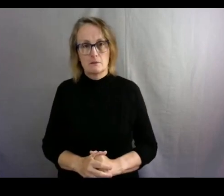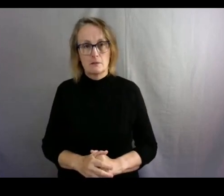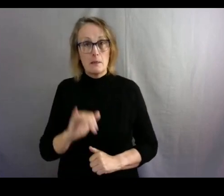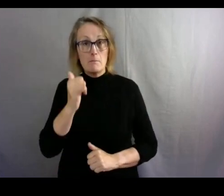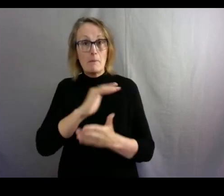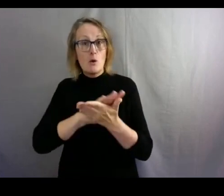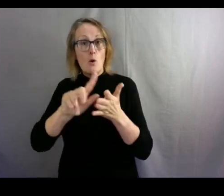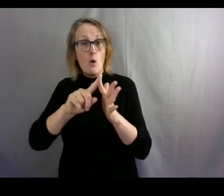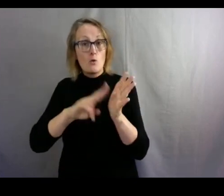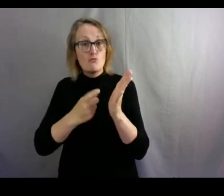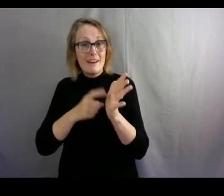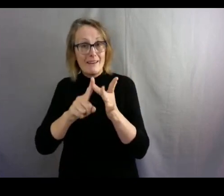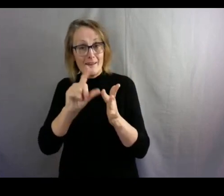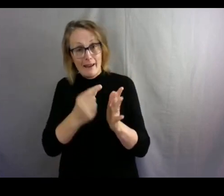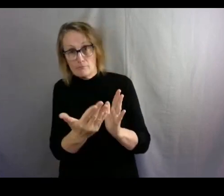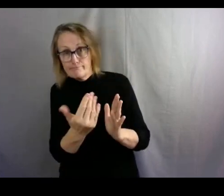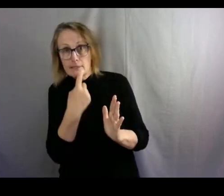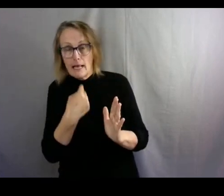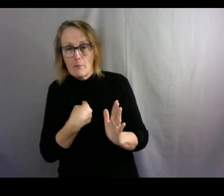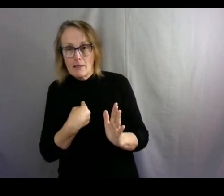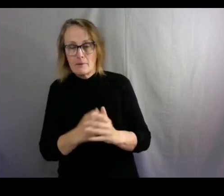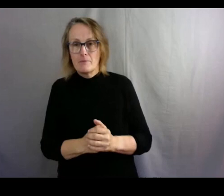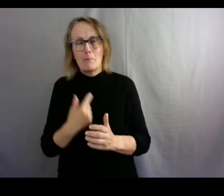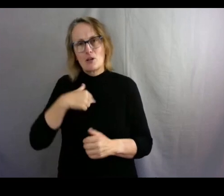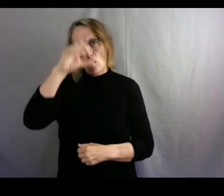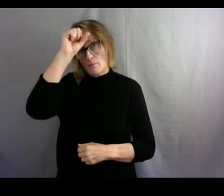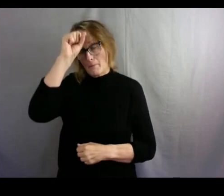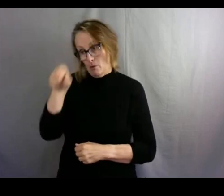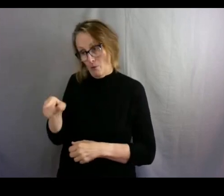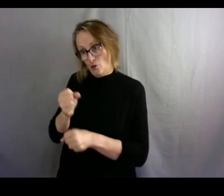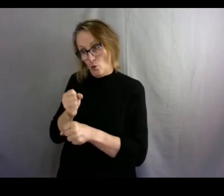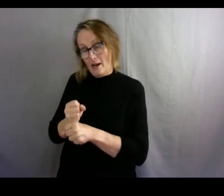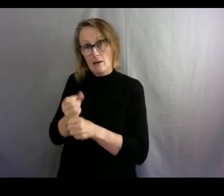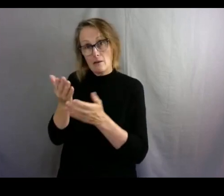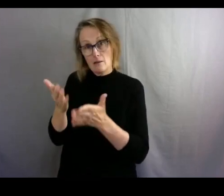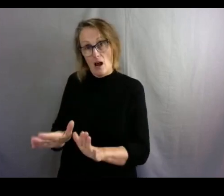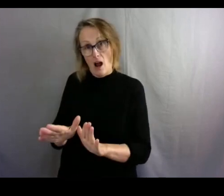it just occurs to me to mention that right after his death, there was probably the biggest Gauguin exhibition